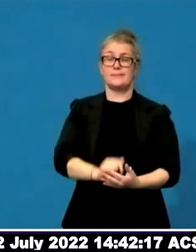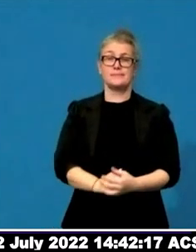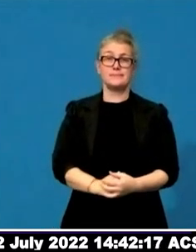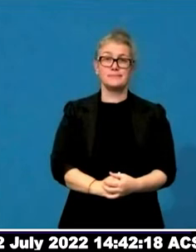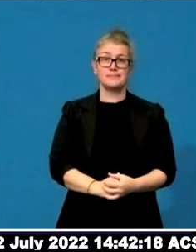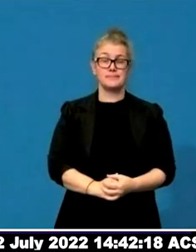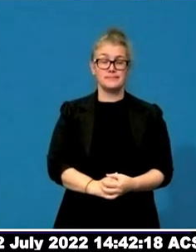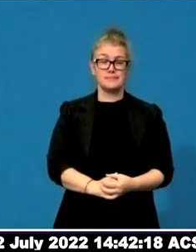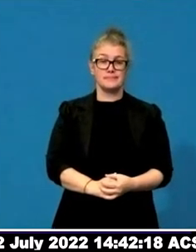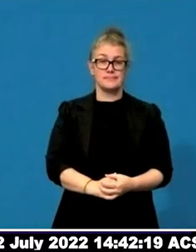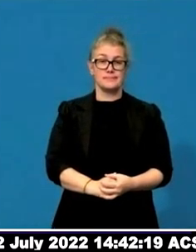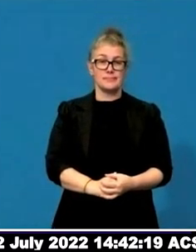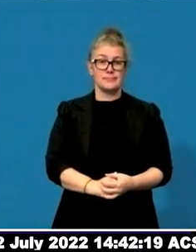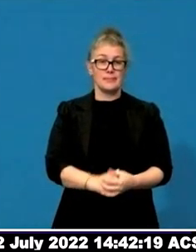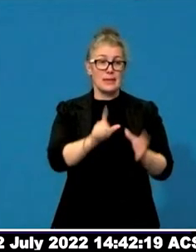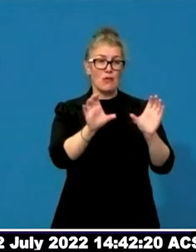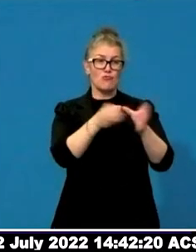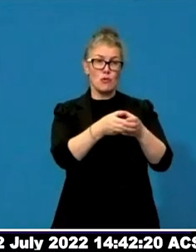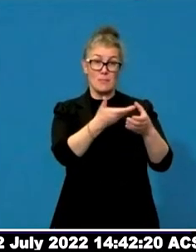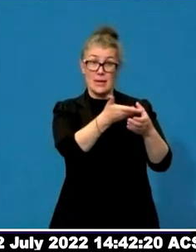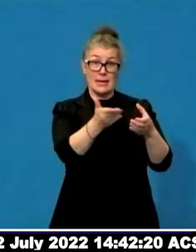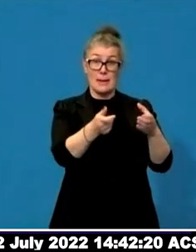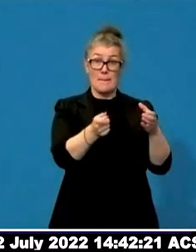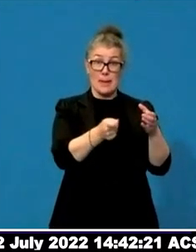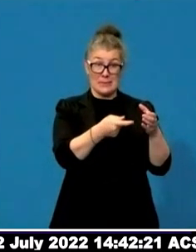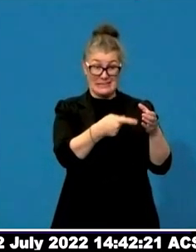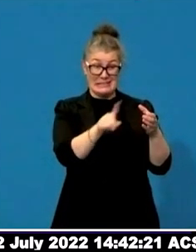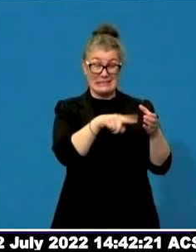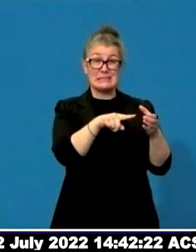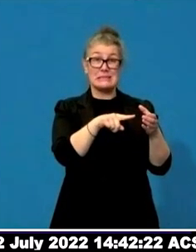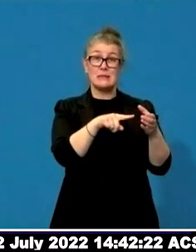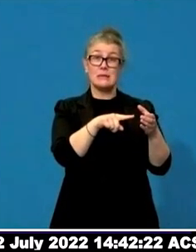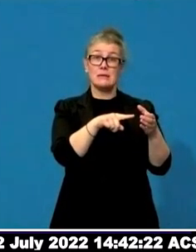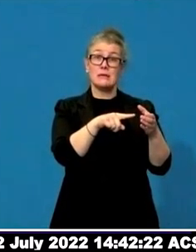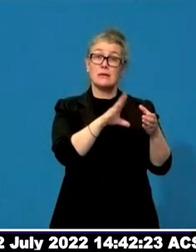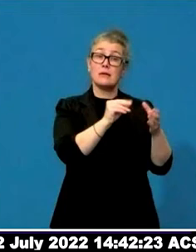Have any members of that group, to your knowledge, approached the NDIA to see if something more formal